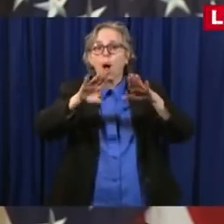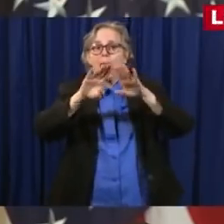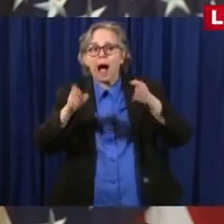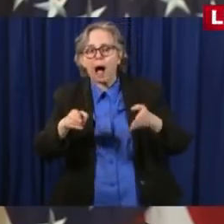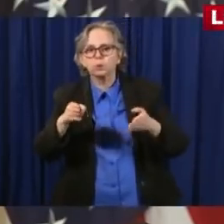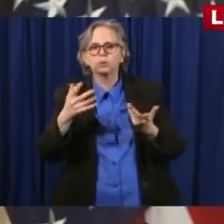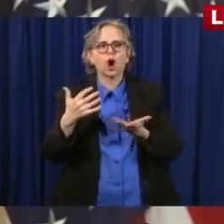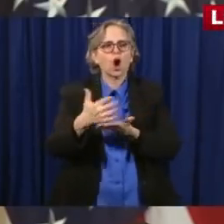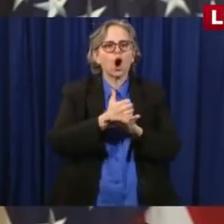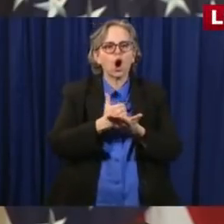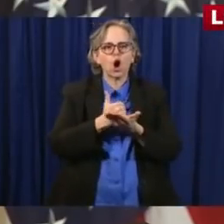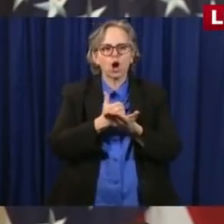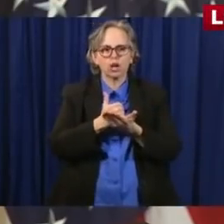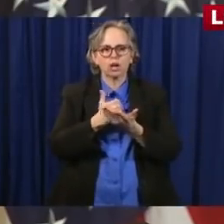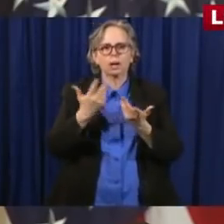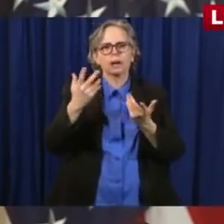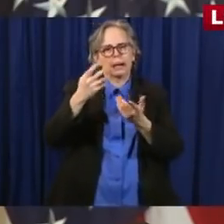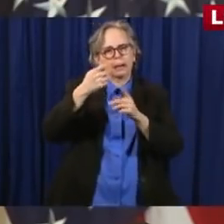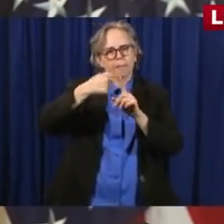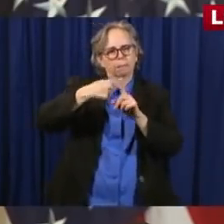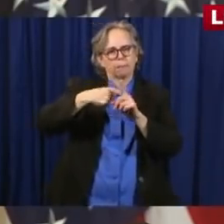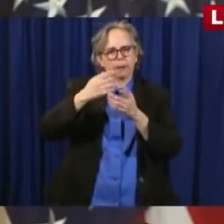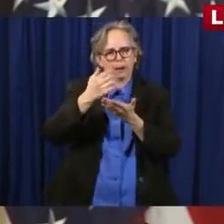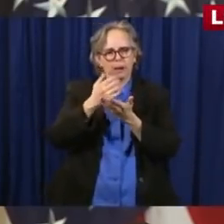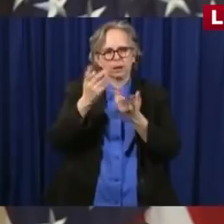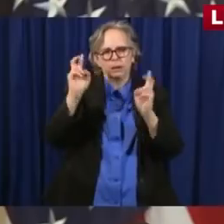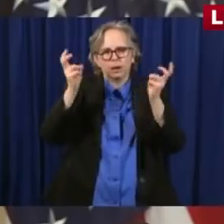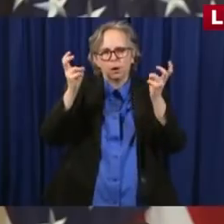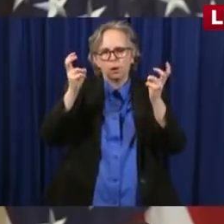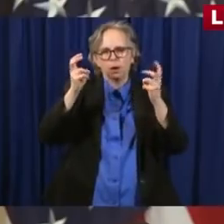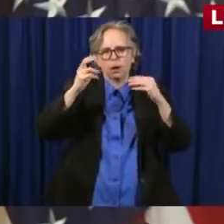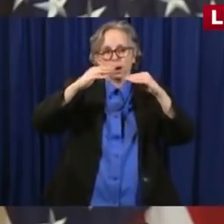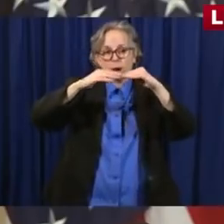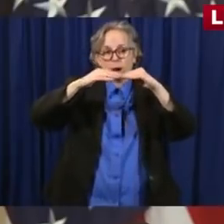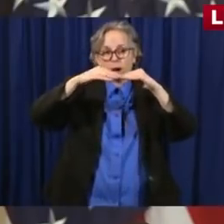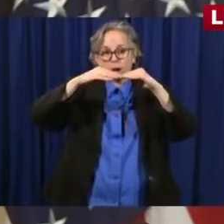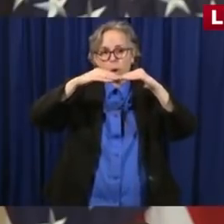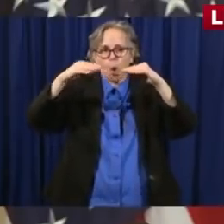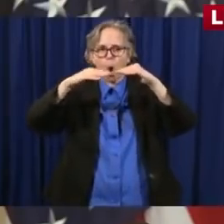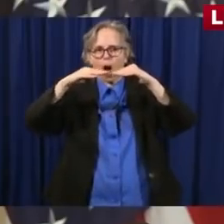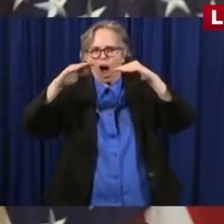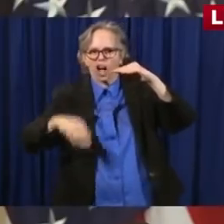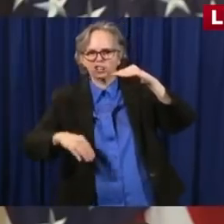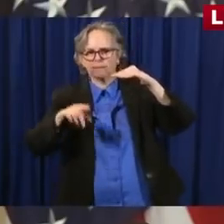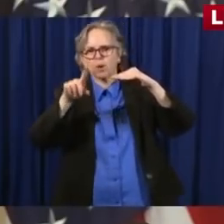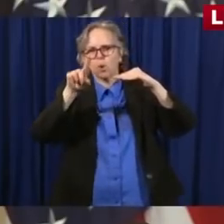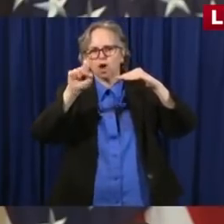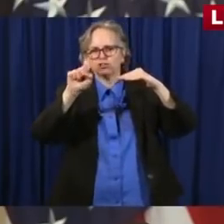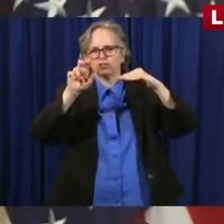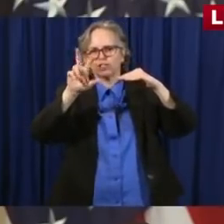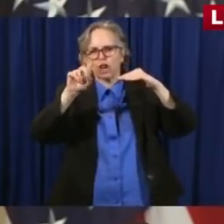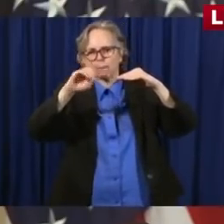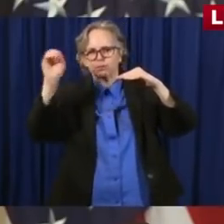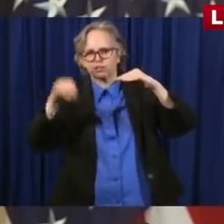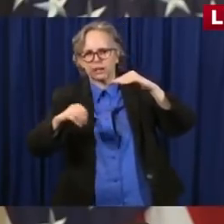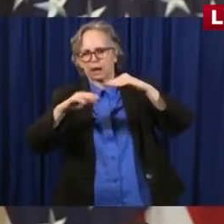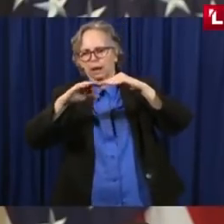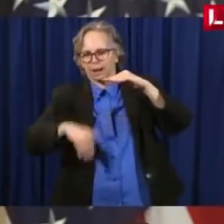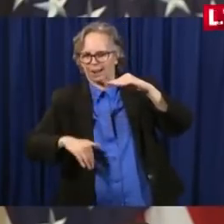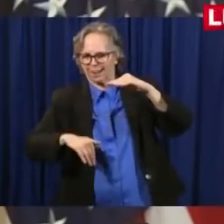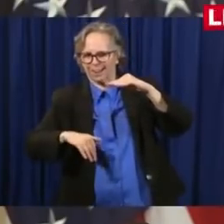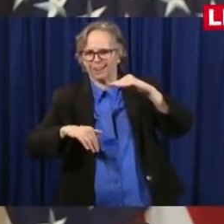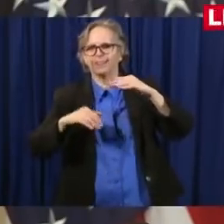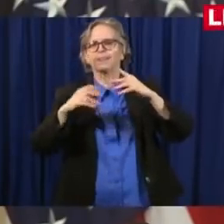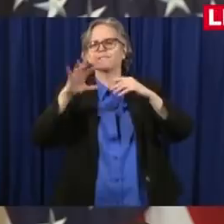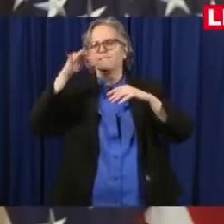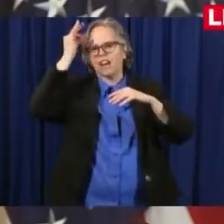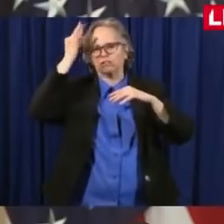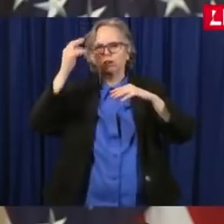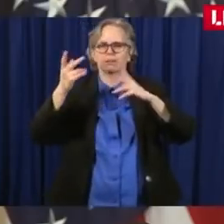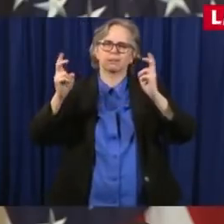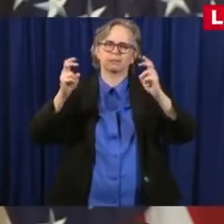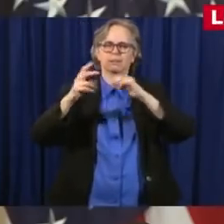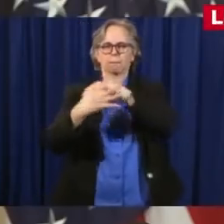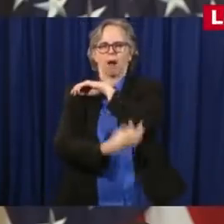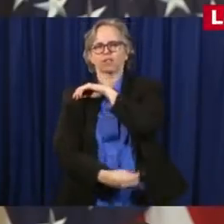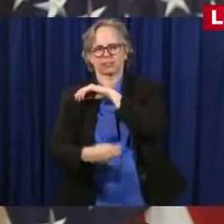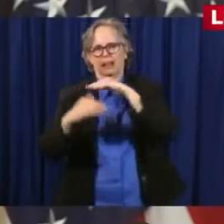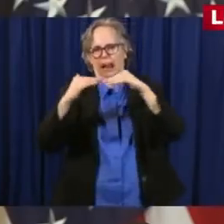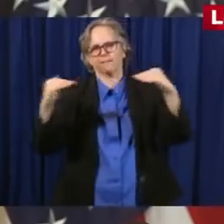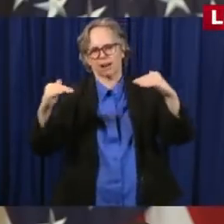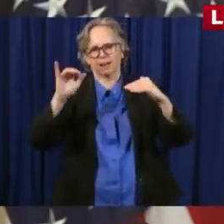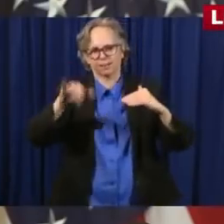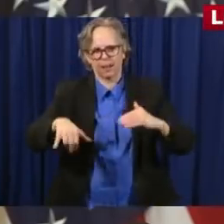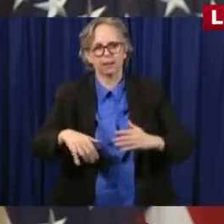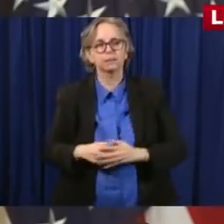INDIVIDUALS MAY QUALIFY FOR SNAP PROGRAMS IF THERE HOUSEHOLDS INCOME IS AT OR UNDER 30% OF THE FEDERAL GUIDELINES.